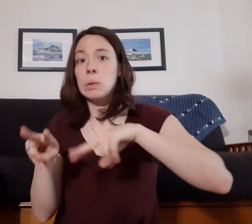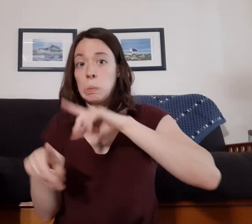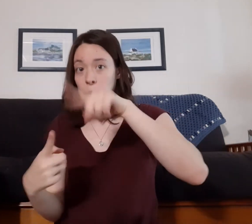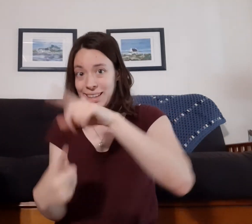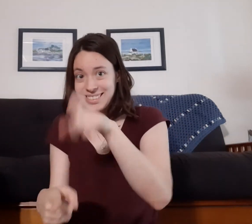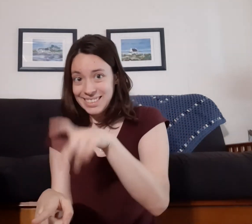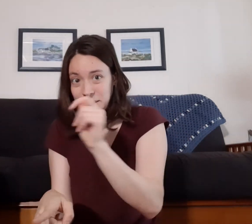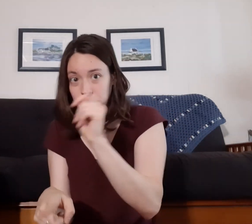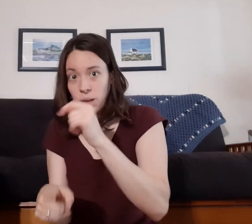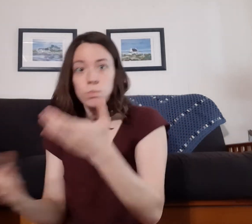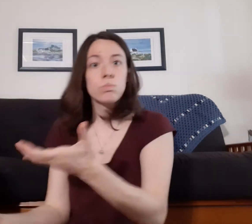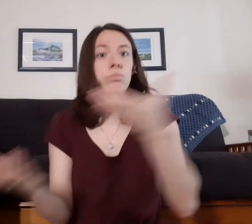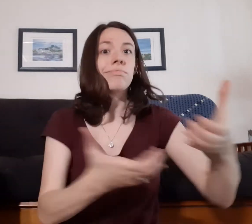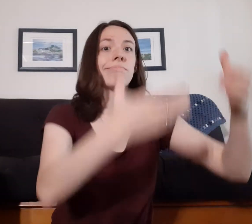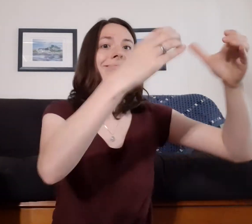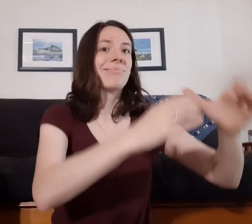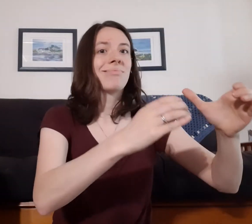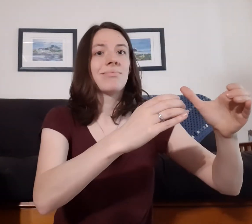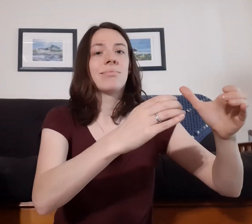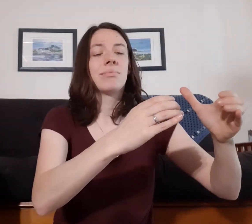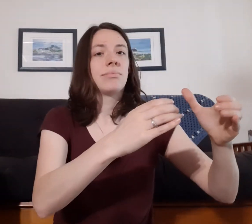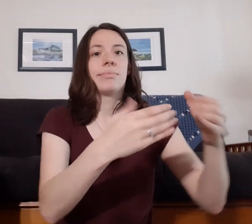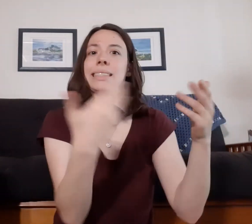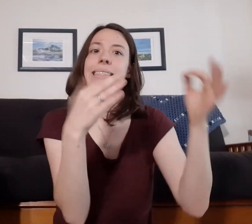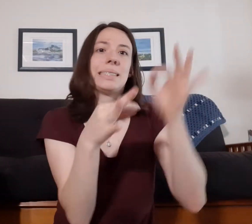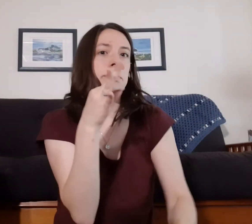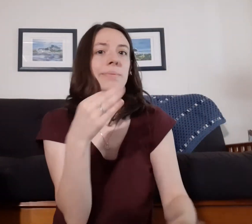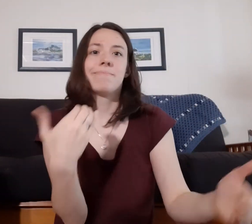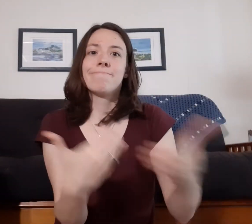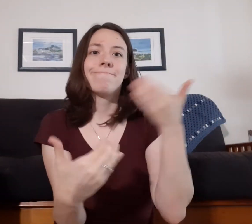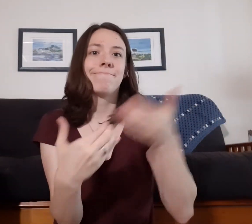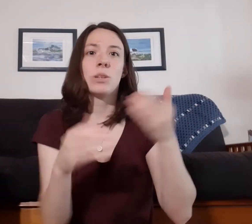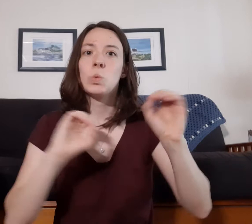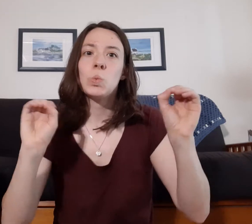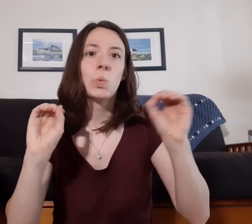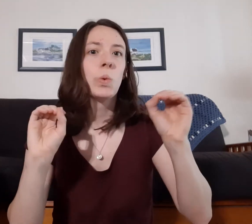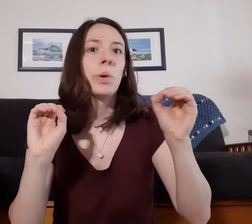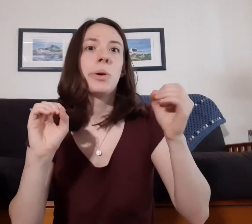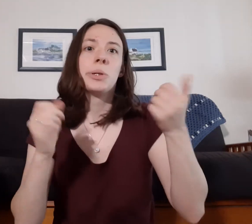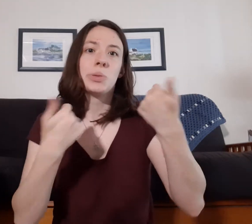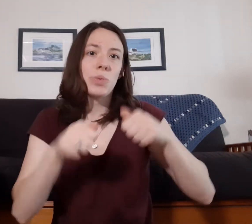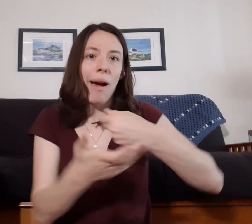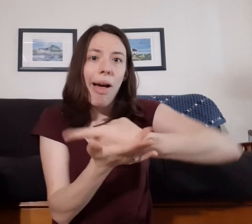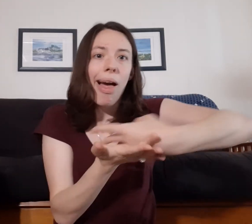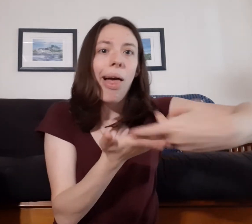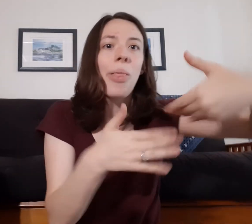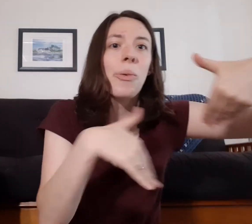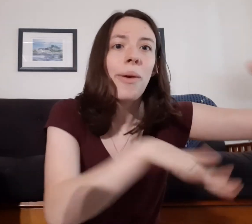When baby needs to pee, you carry them to the potty. It's simple and easy. There's no trying to crawl away.